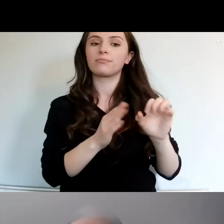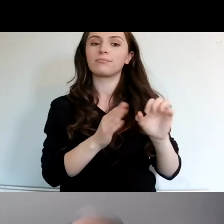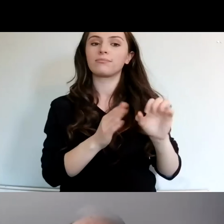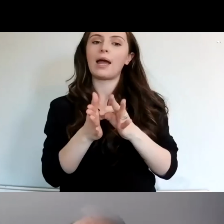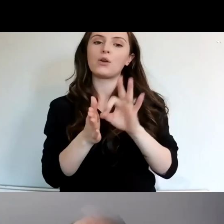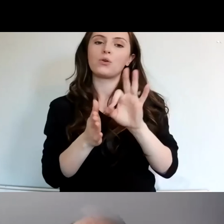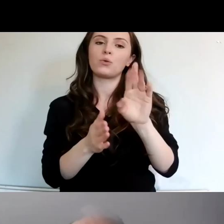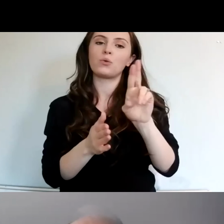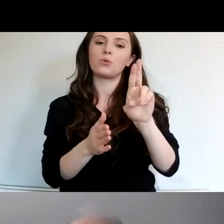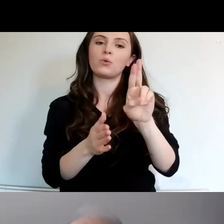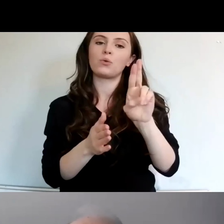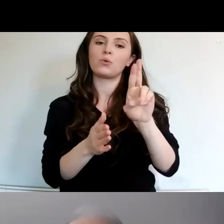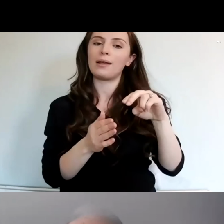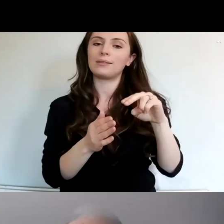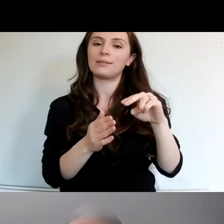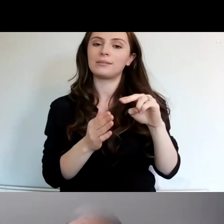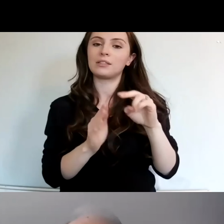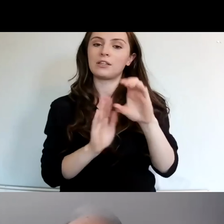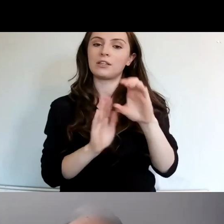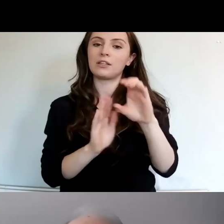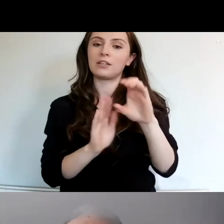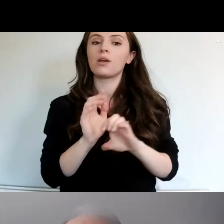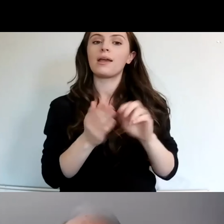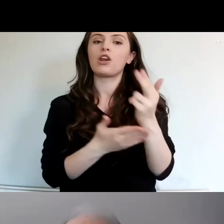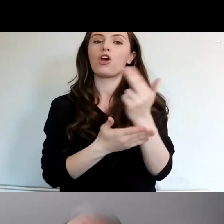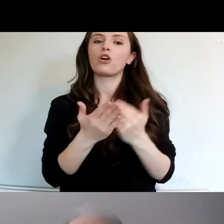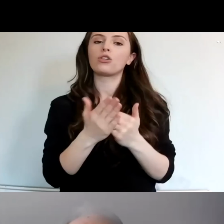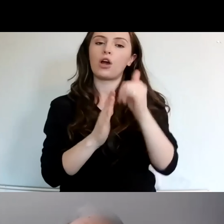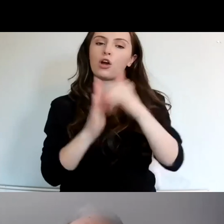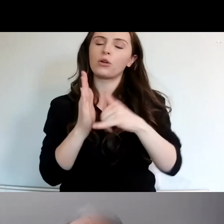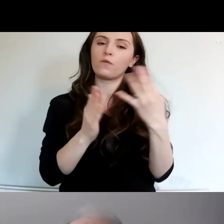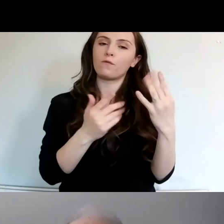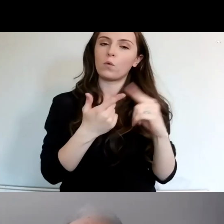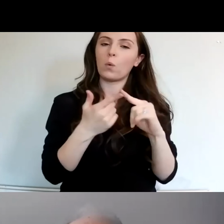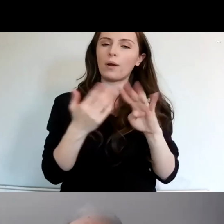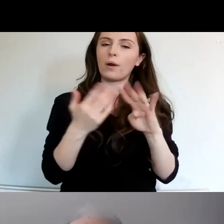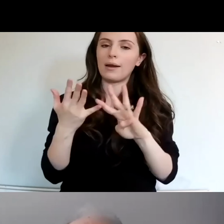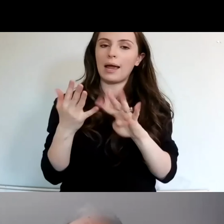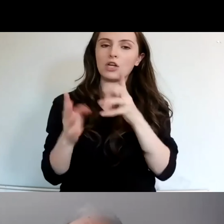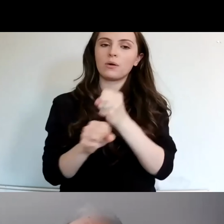Articles 4 and 9 specifically pick out Universal Design,